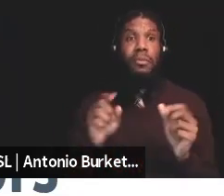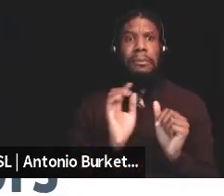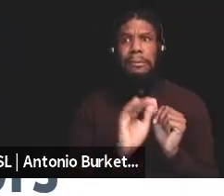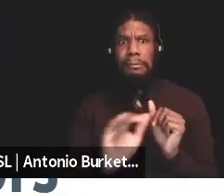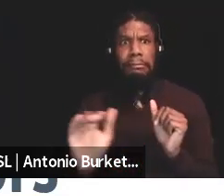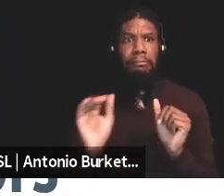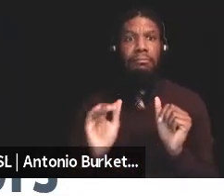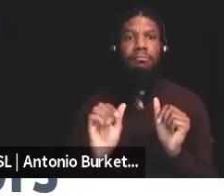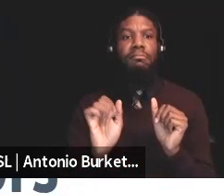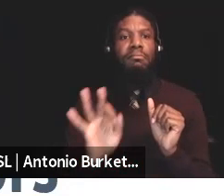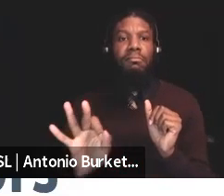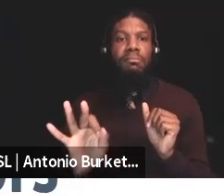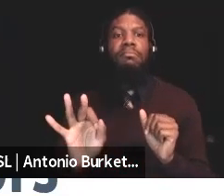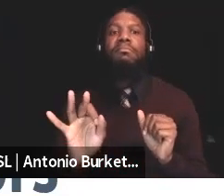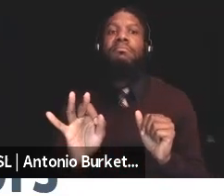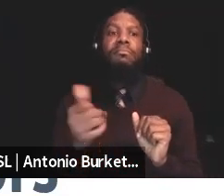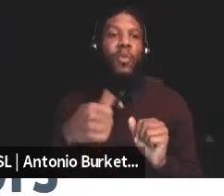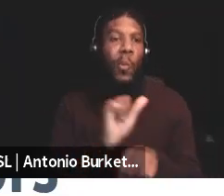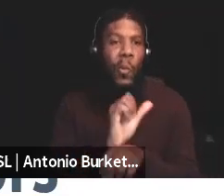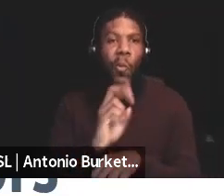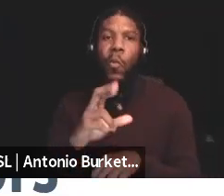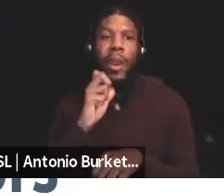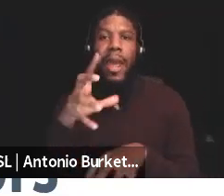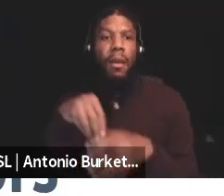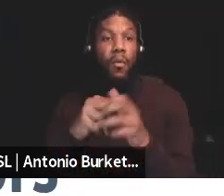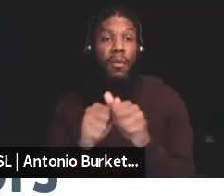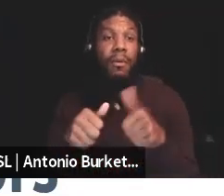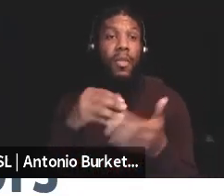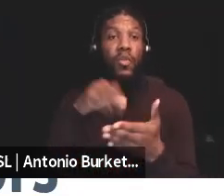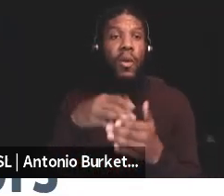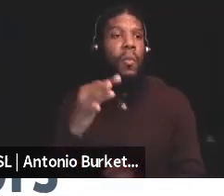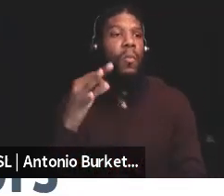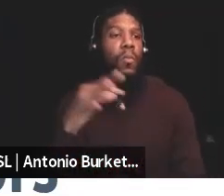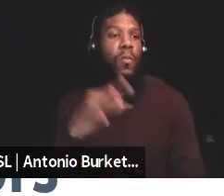not occupied with another student will offer suggestions and support. Every once in a while,